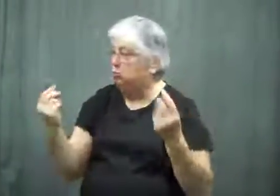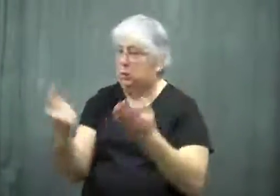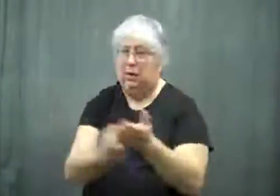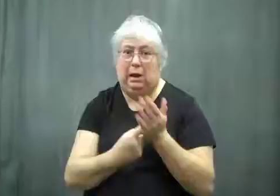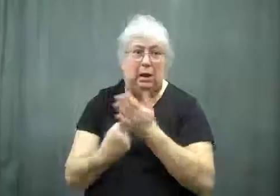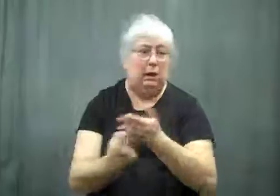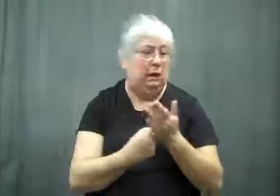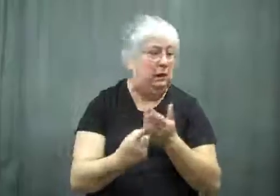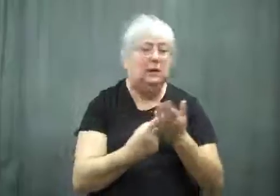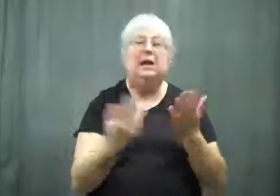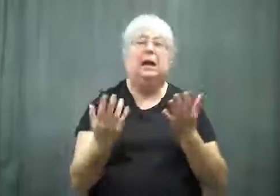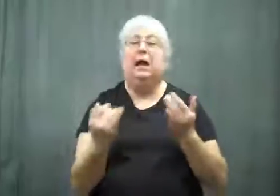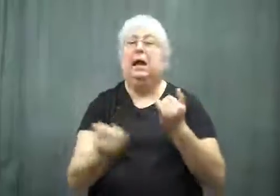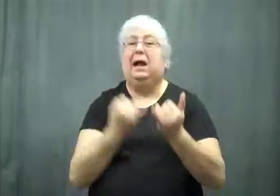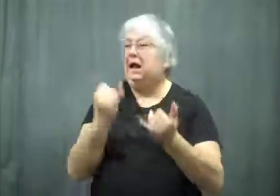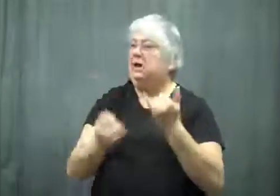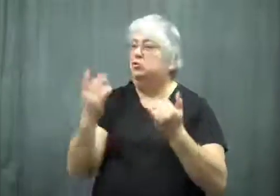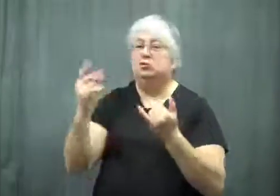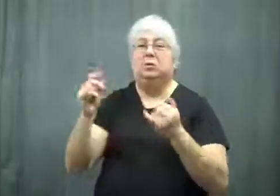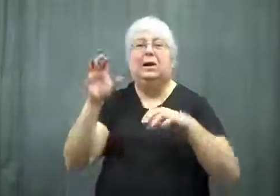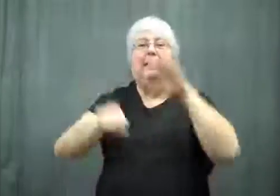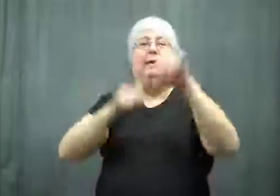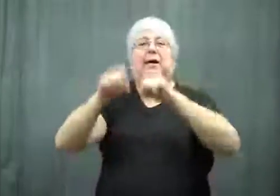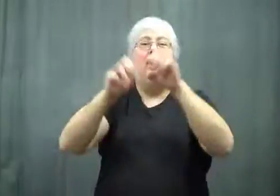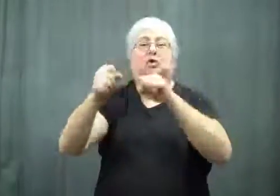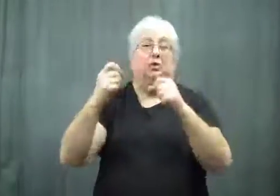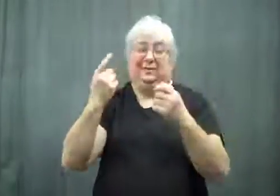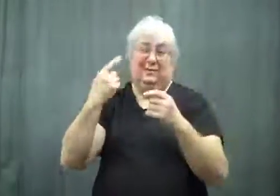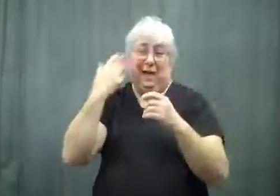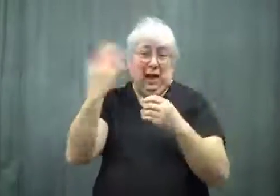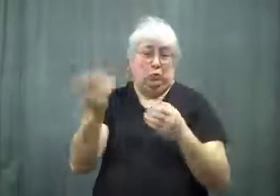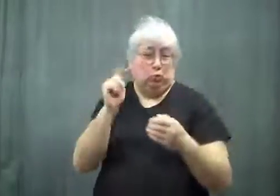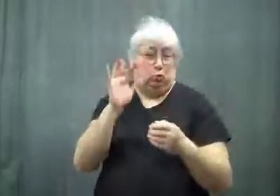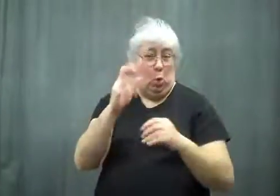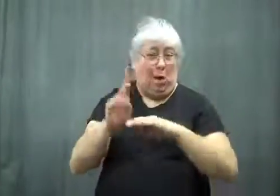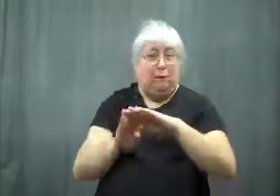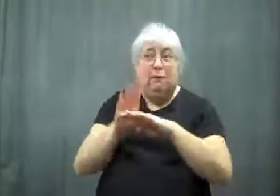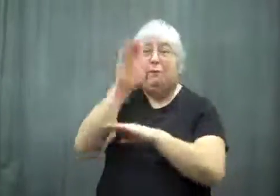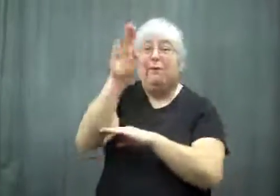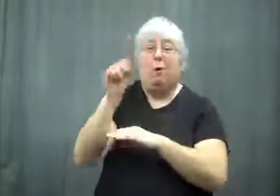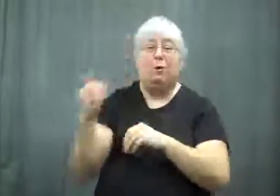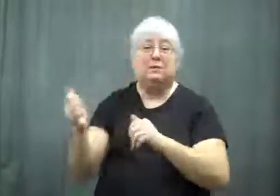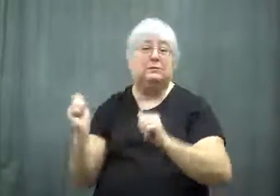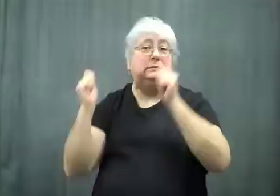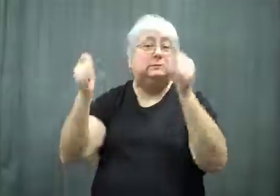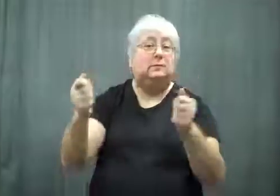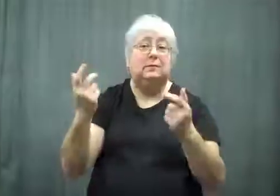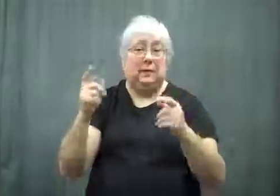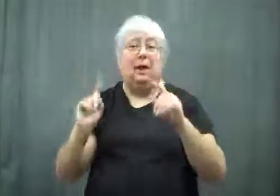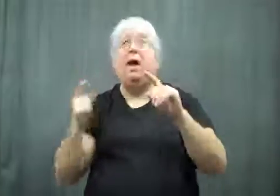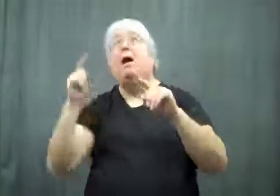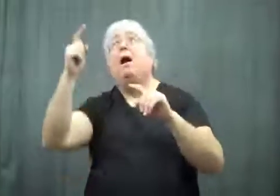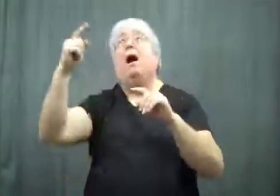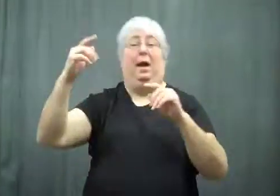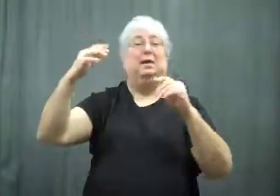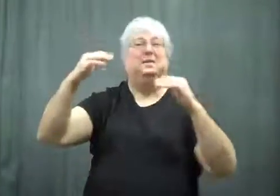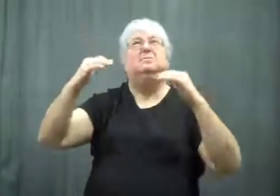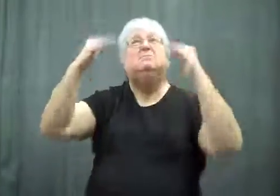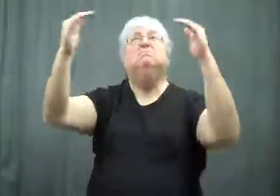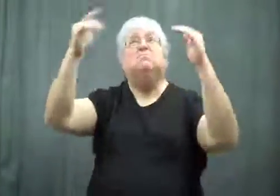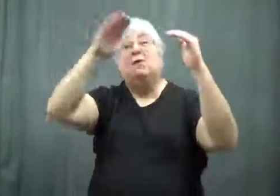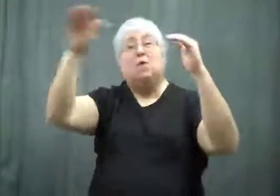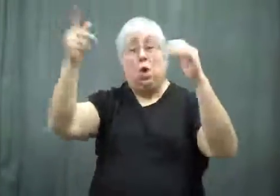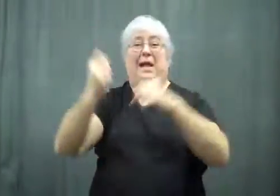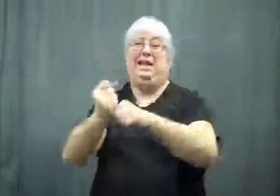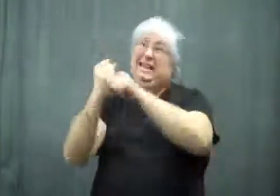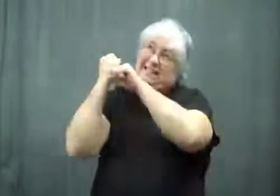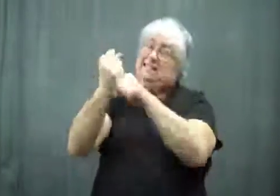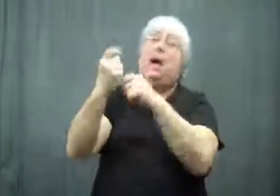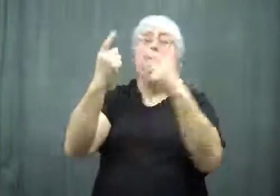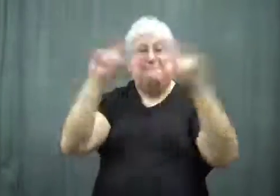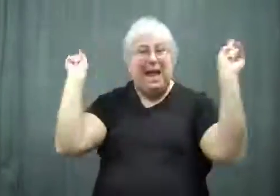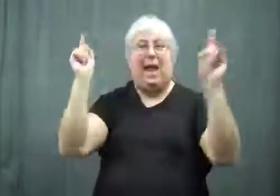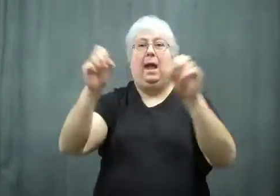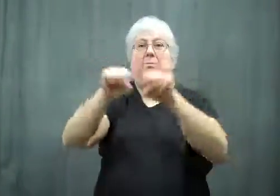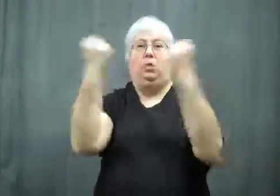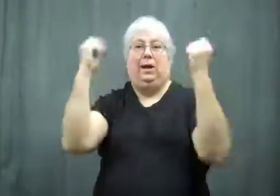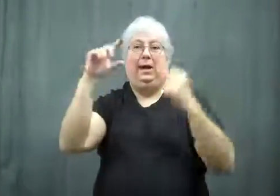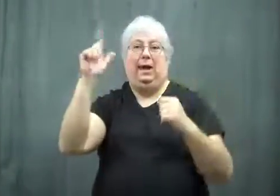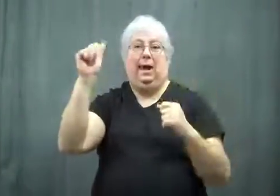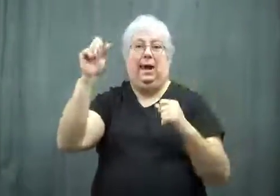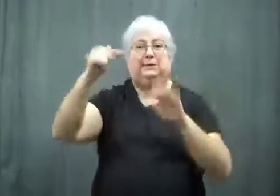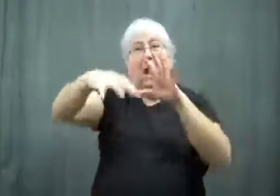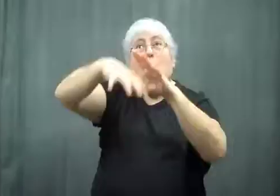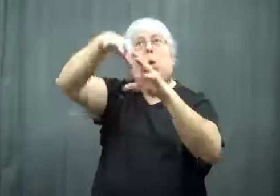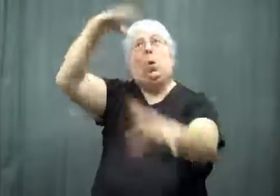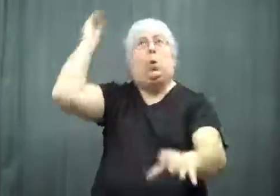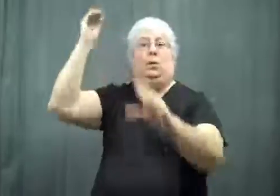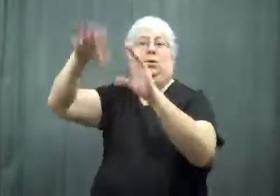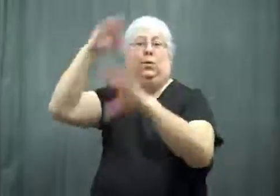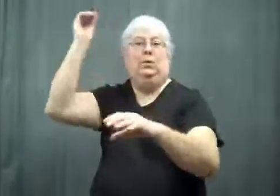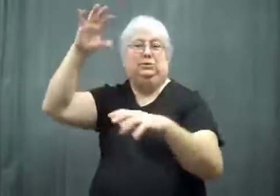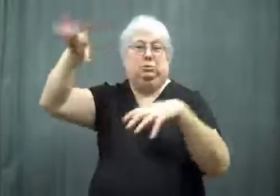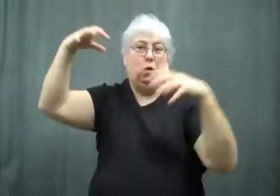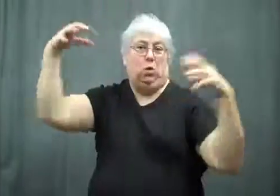After some discussion, they decided to use a ladder, I don't know if it was on a truck or not.